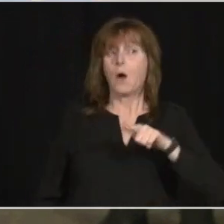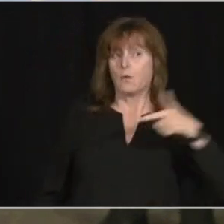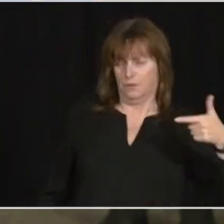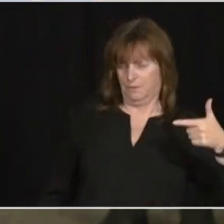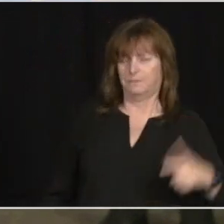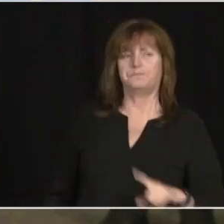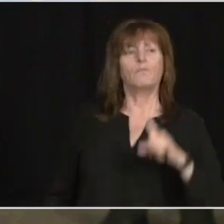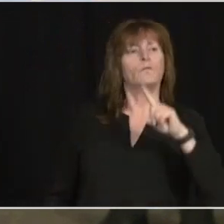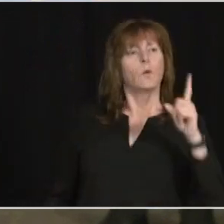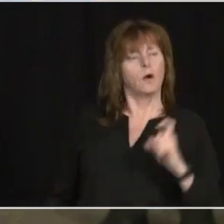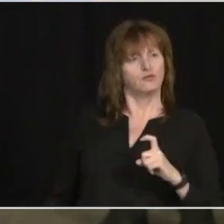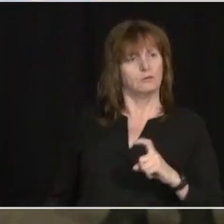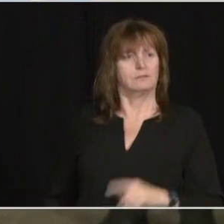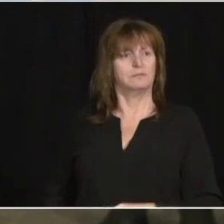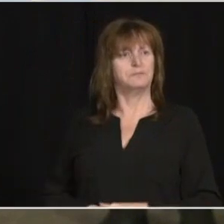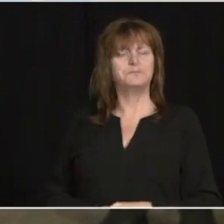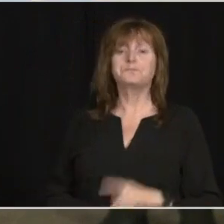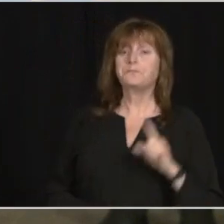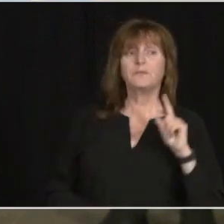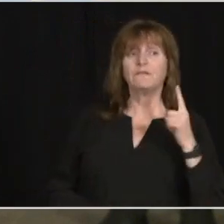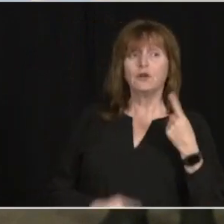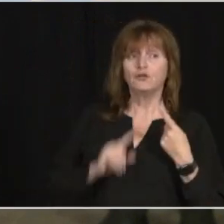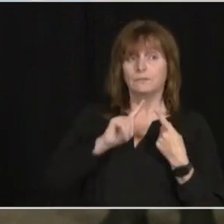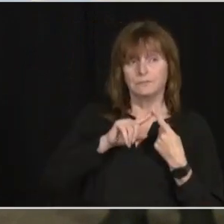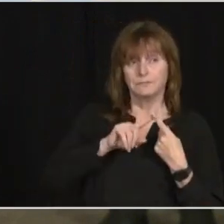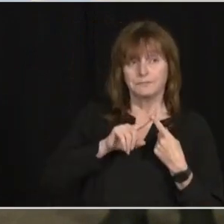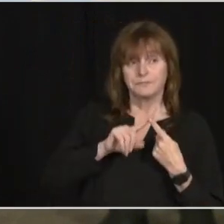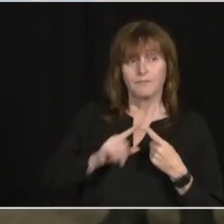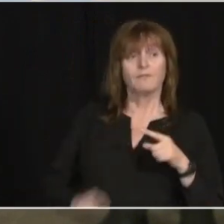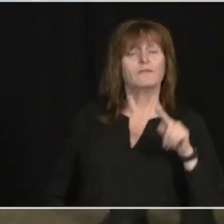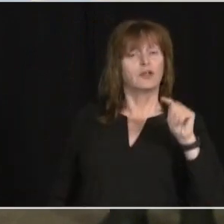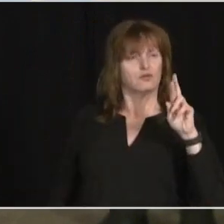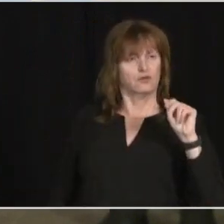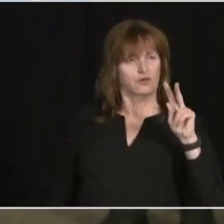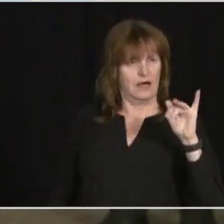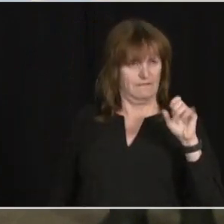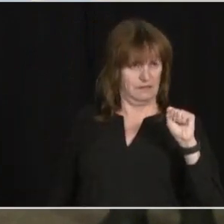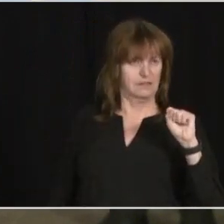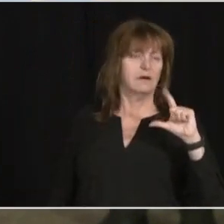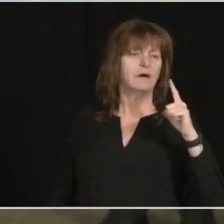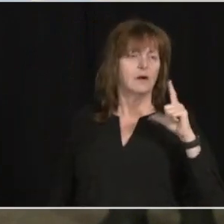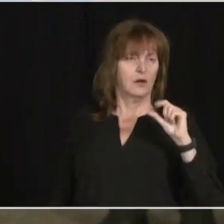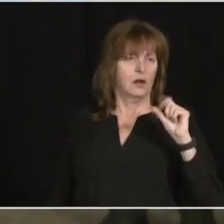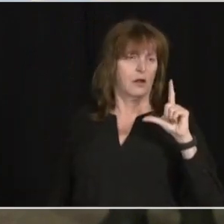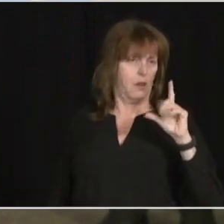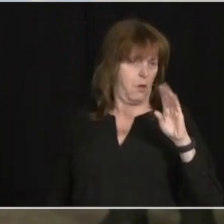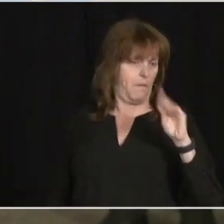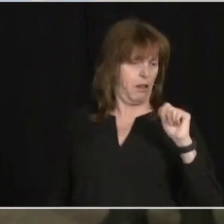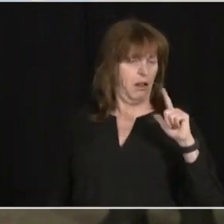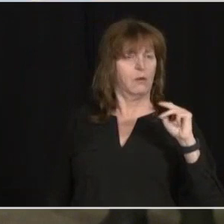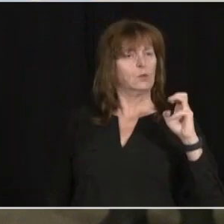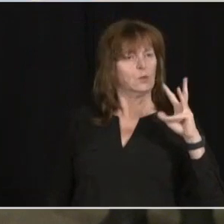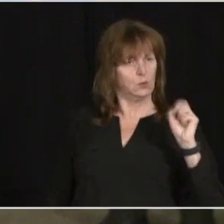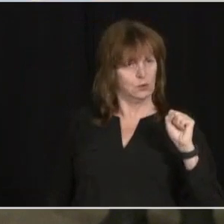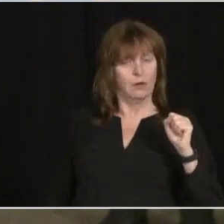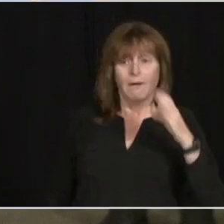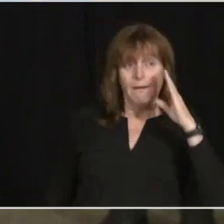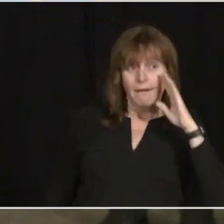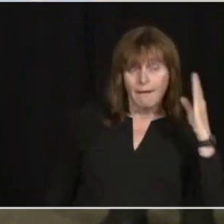Travis Dhanraj of Global News. Hi, premier. Good afternoon. Has the medical medical